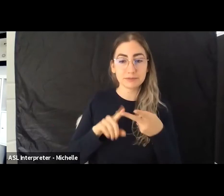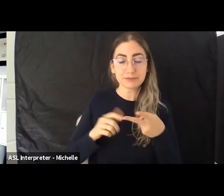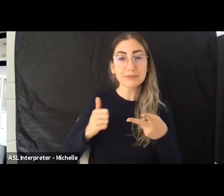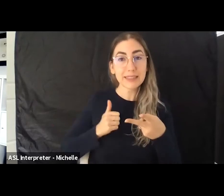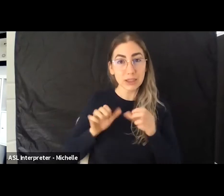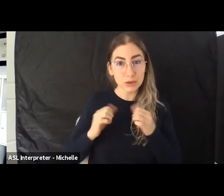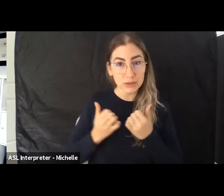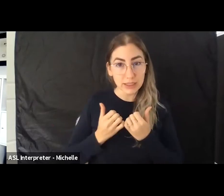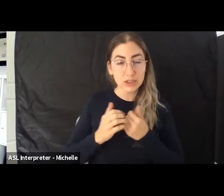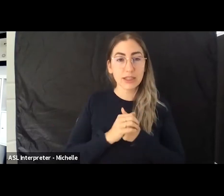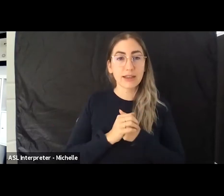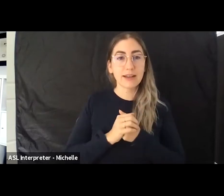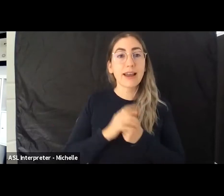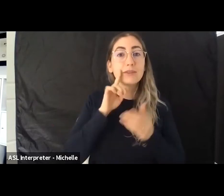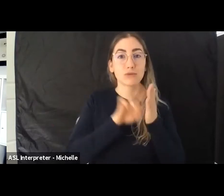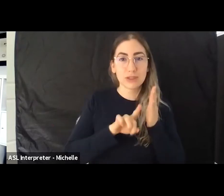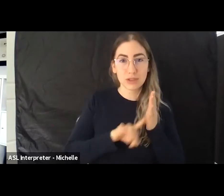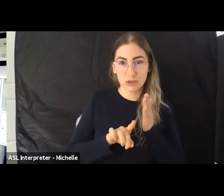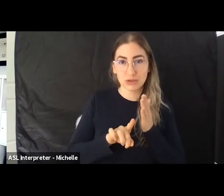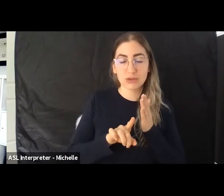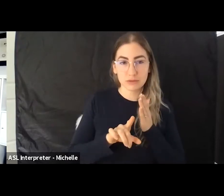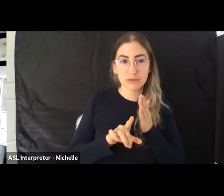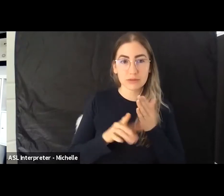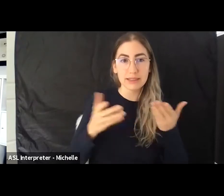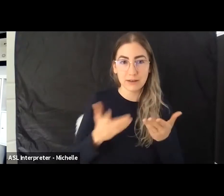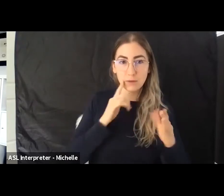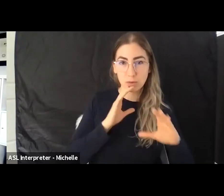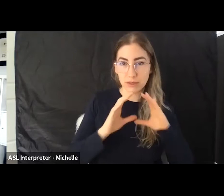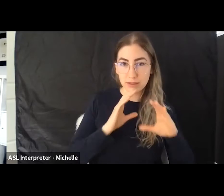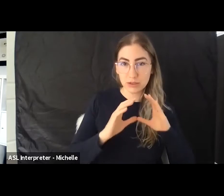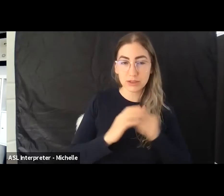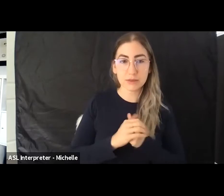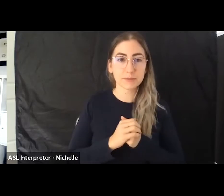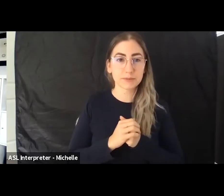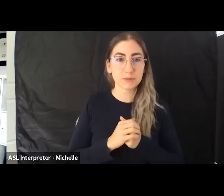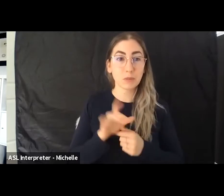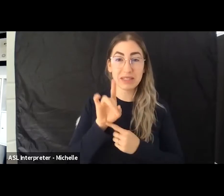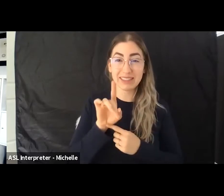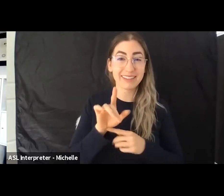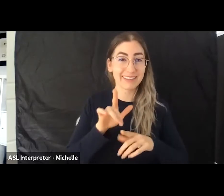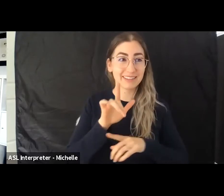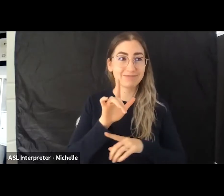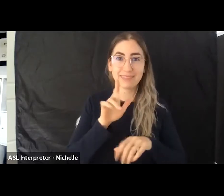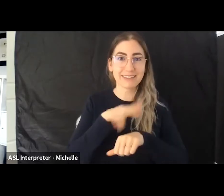RESEARCH DEPARTMENT HERE AT WAVEFRONT CENTRE FOR FOR COMMUNICATION, WE CONDUCTED A NATIONAL SURVEY COMMUNICATION, WE CONDUCTED A NATIONAL SURVEY AND TODAY, AND TODAY, WE'RE VERY EXCITED TO BE ABLE TO SHARE SOME OF THOSE WE'RE VERY EXCITED TO BE ABLE TO SHARE SOME OF THOSE RESULTS